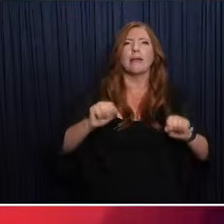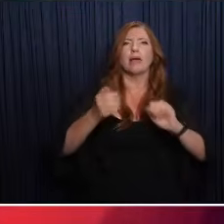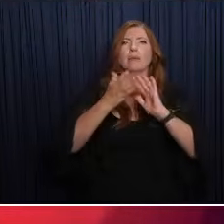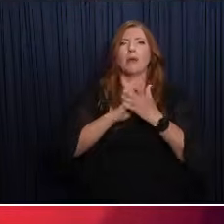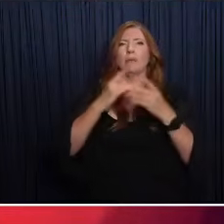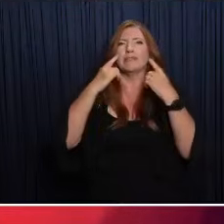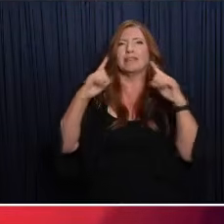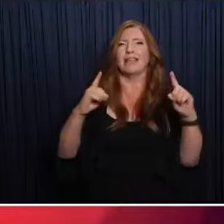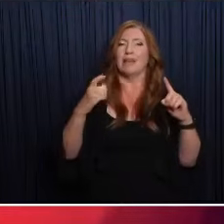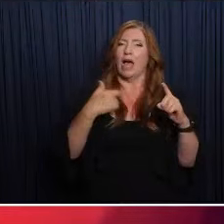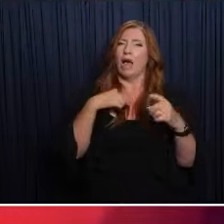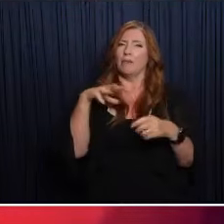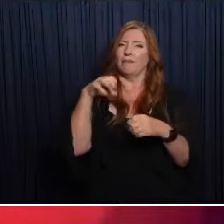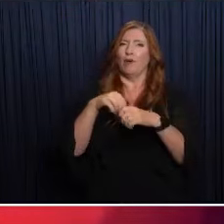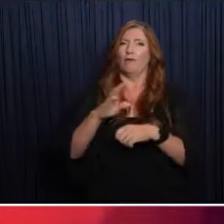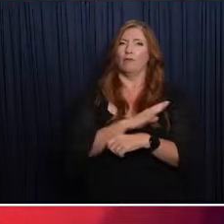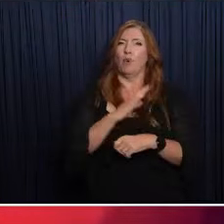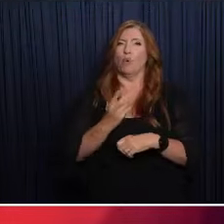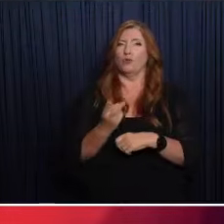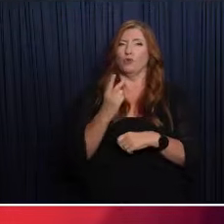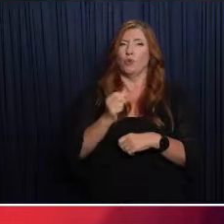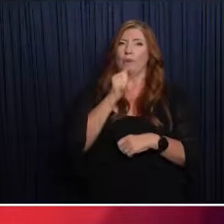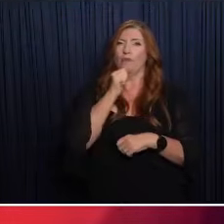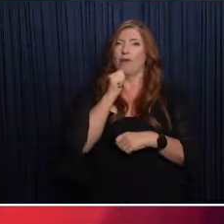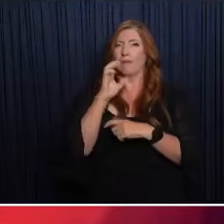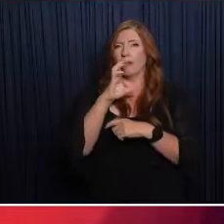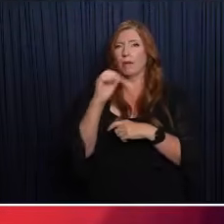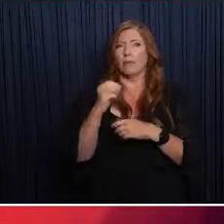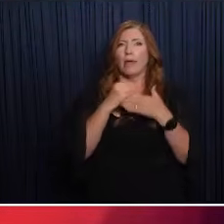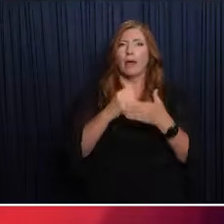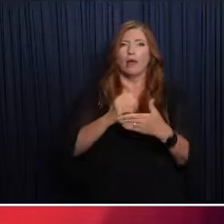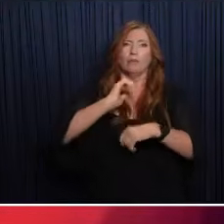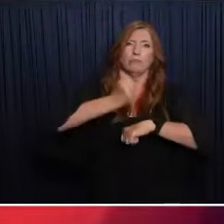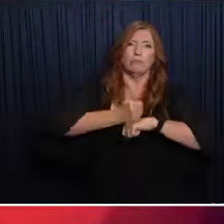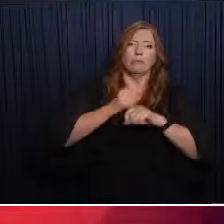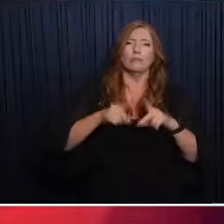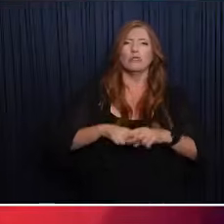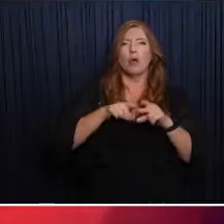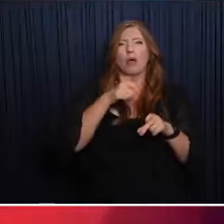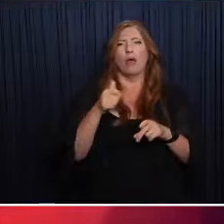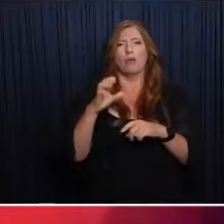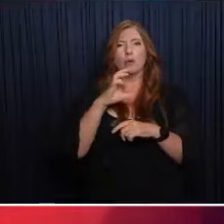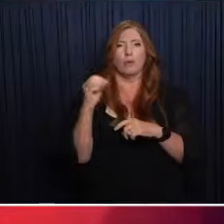BE A SUCCESS. THAT IS WHAT I'M COMMITTED TO. SIT ON THE BOARD OF TWO PRIVATE